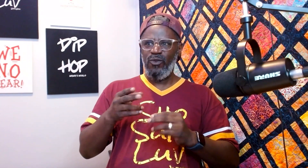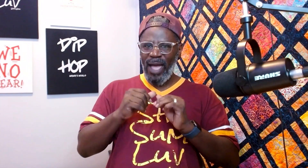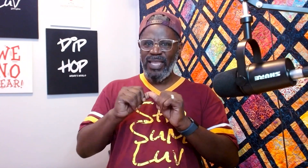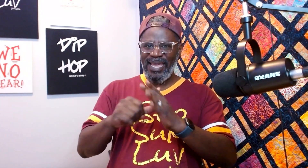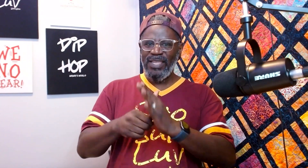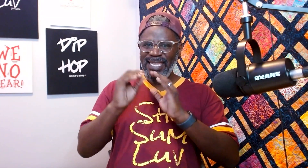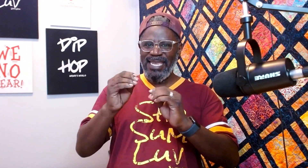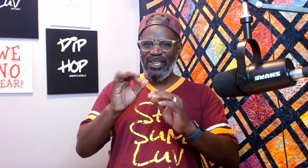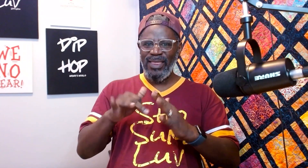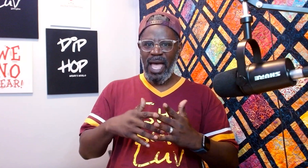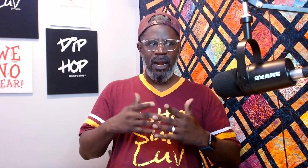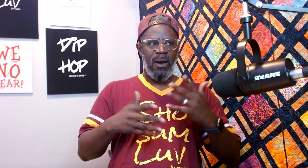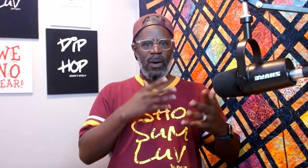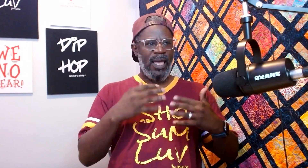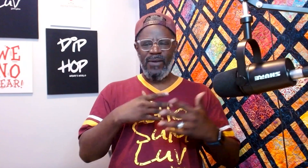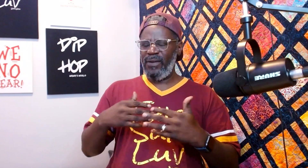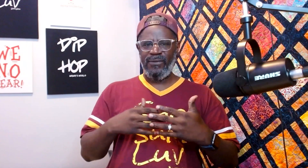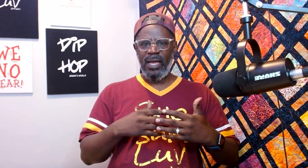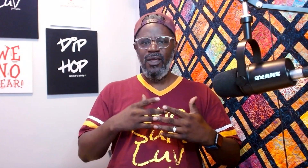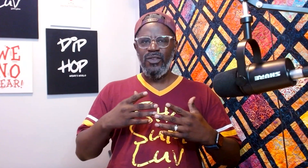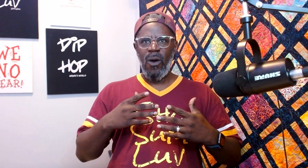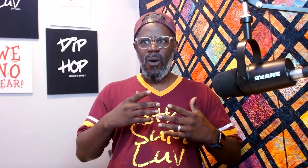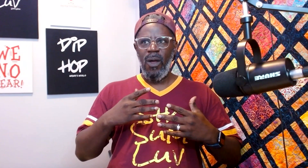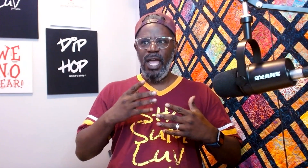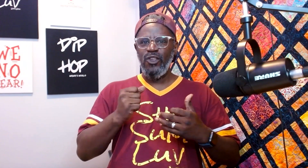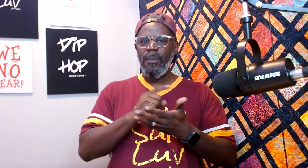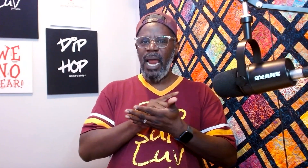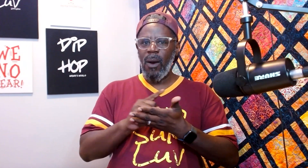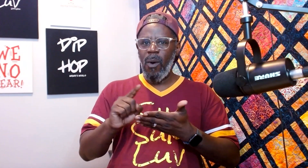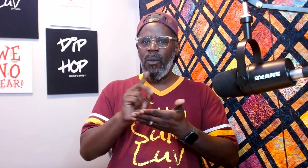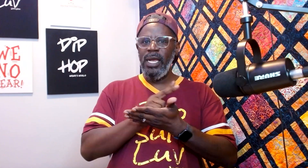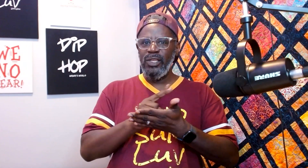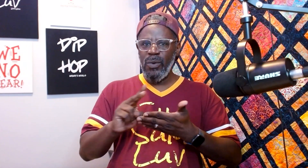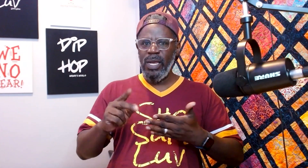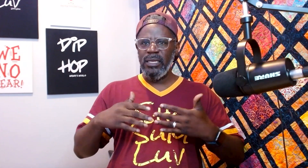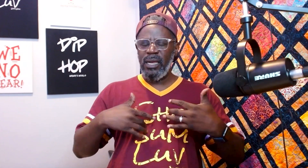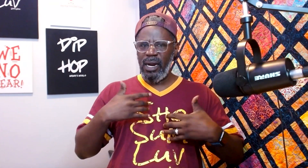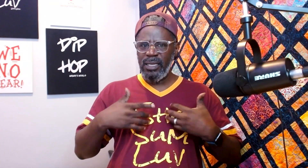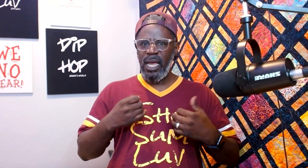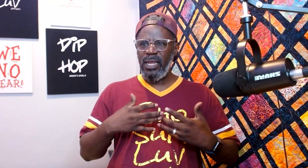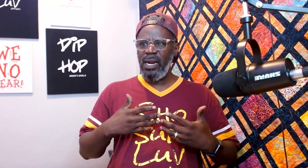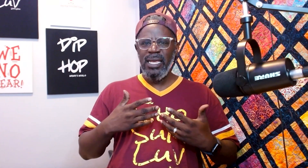You have to emphasize and teach that. Okay, fine. So it took me, like, one week, two weeks to understand that.